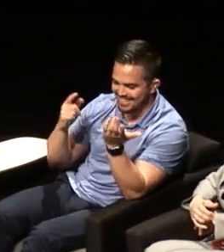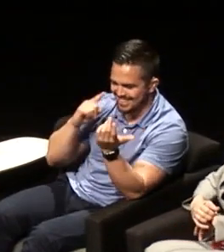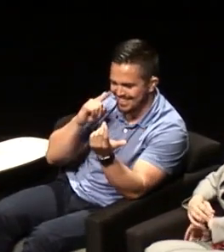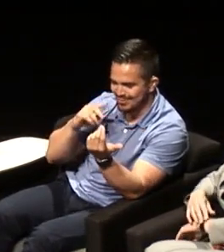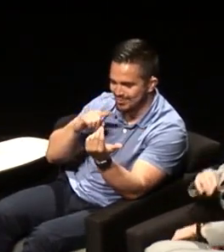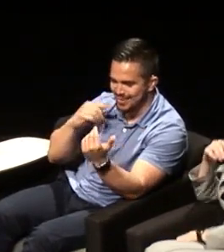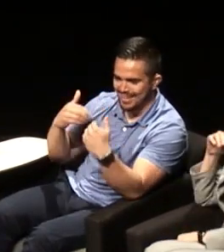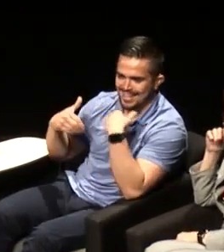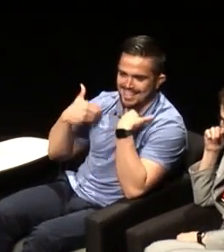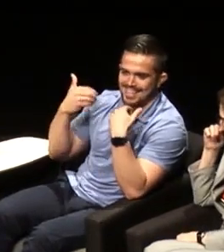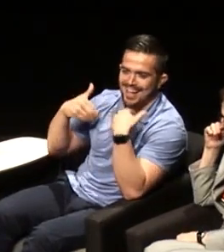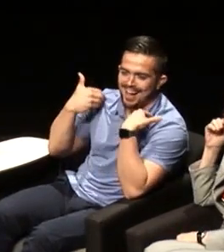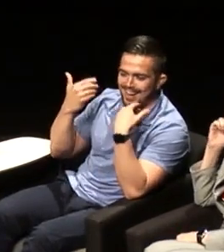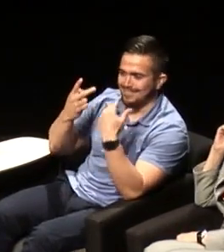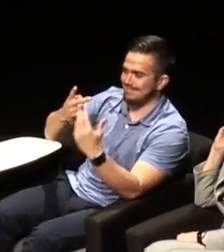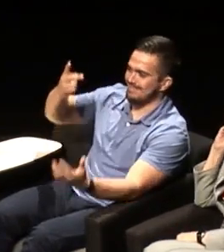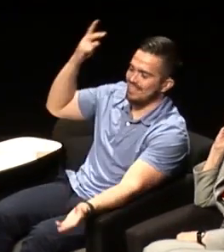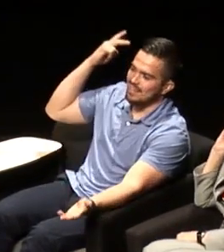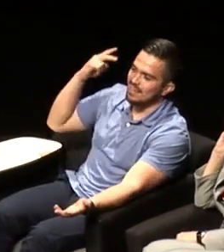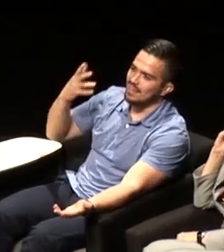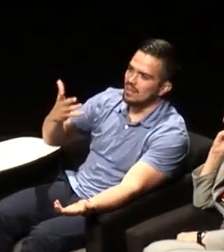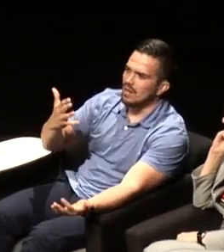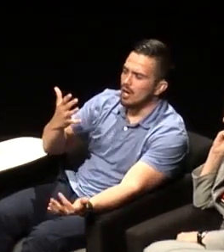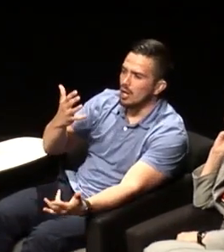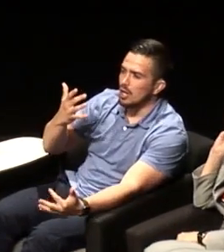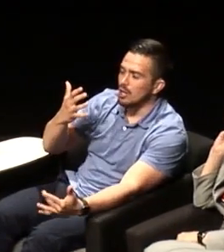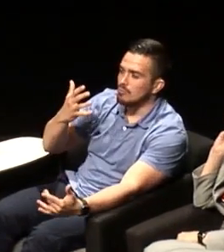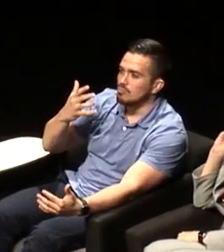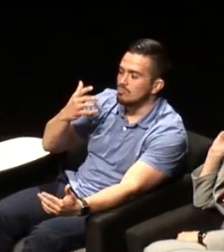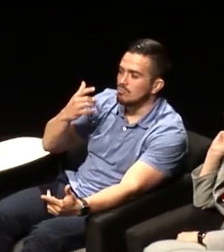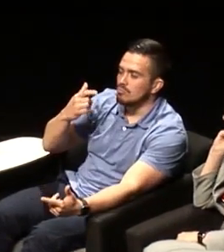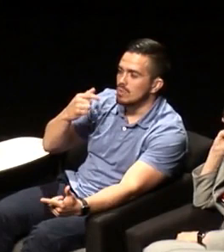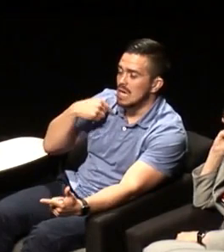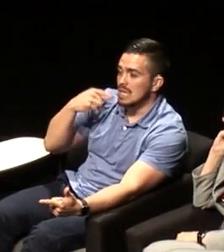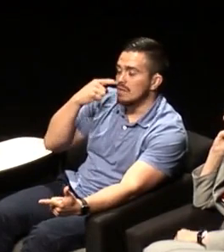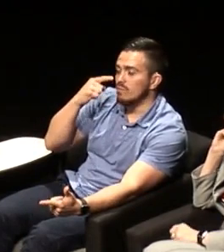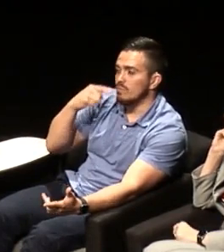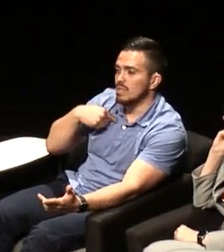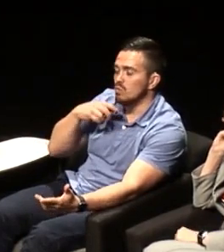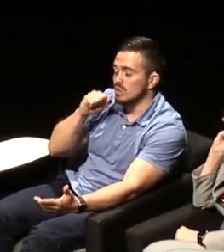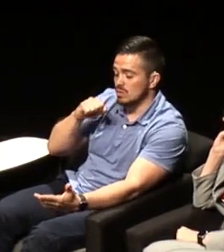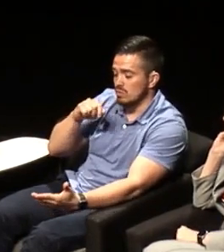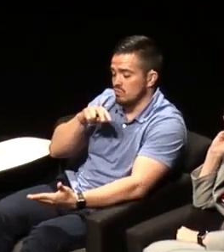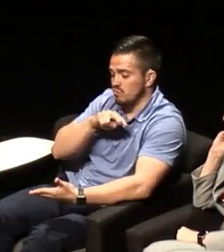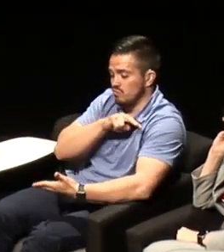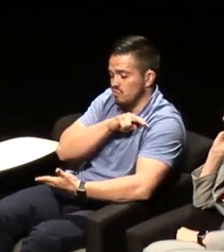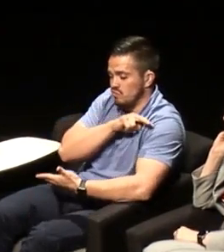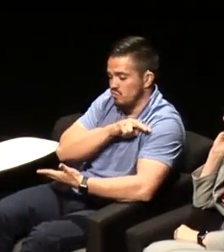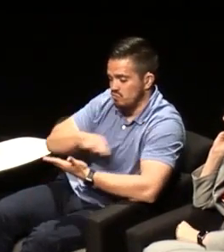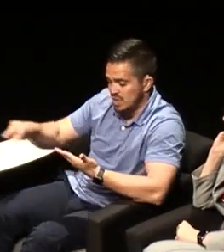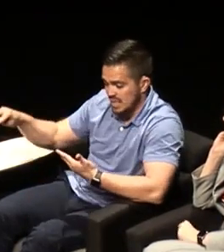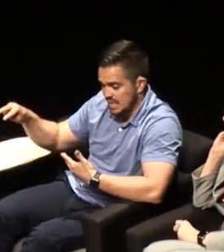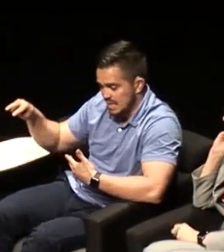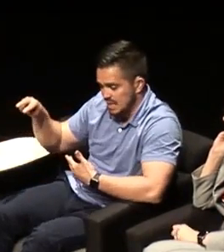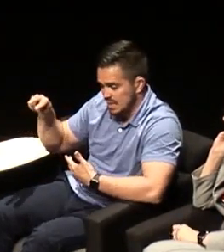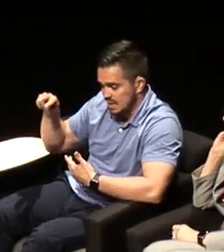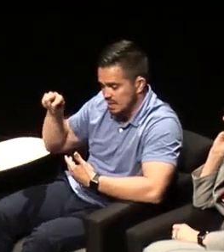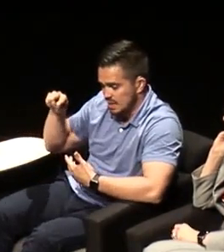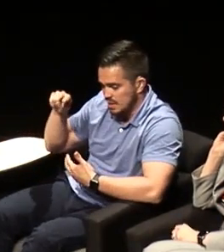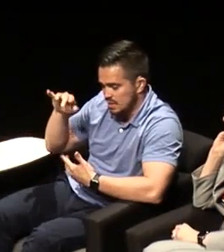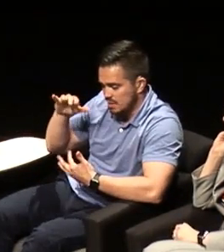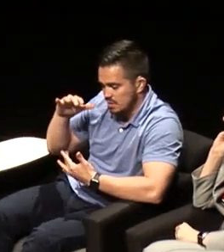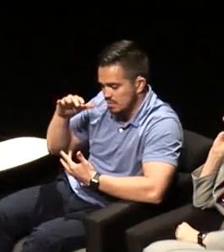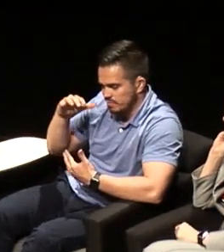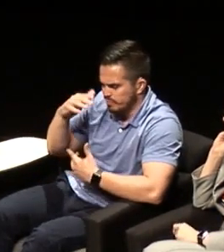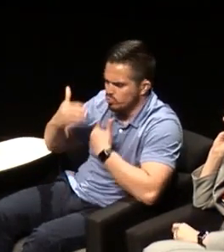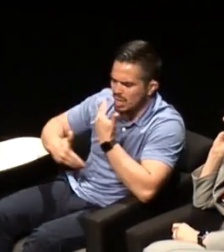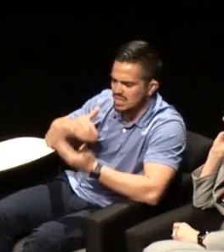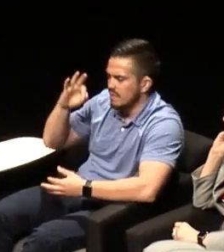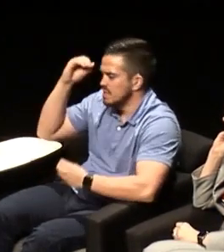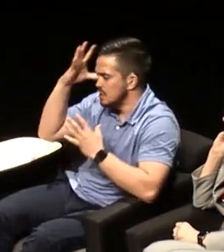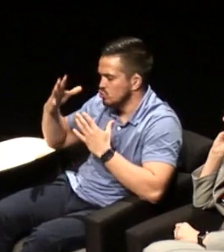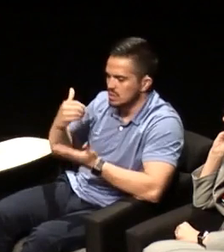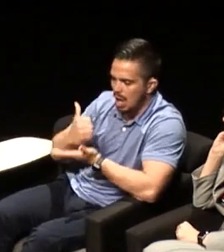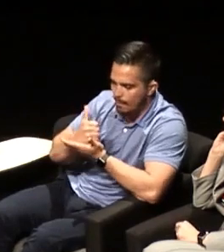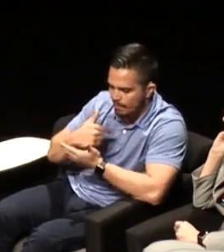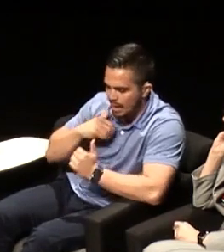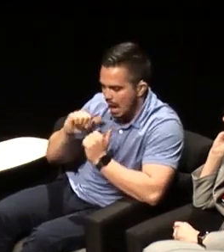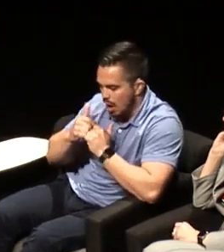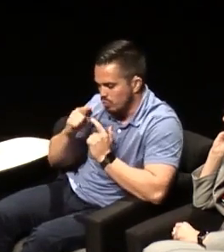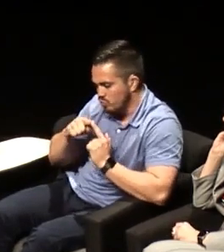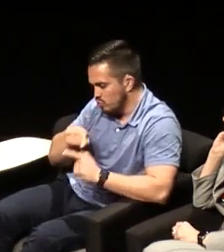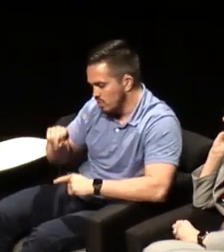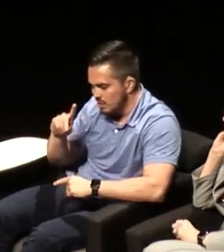how to read? I think it happened such a long time ago, so the process of teachers